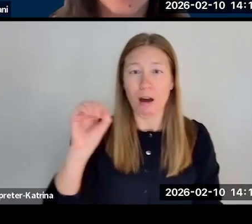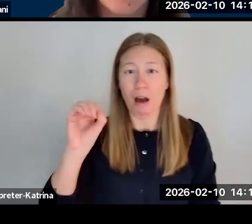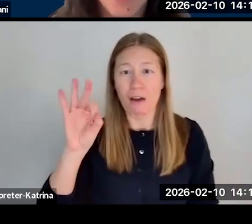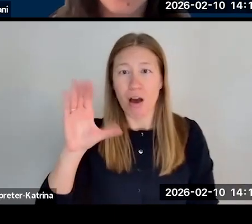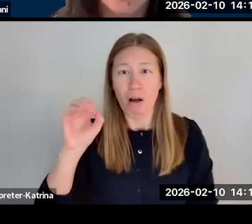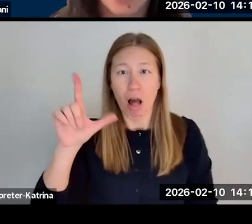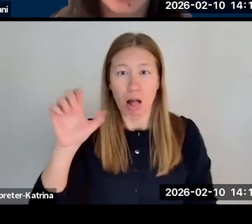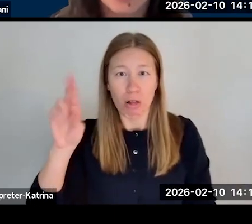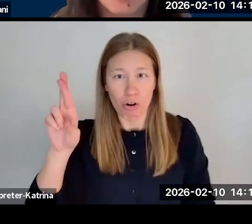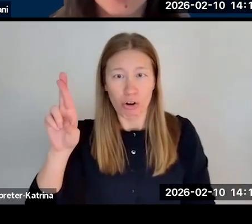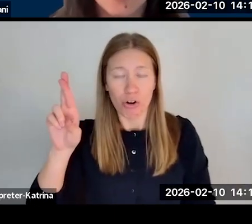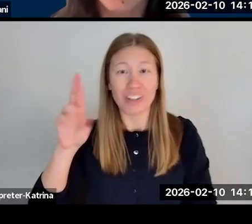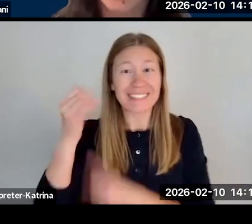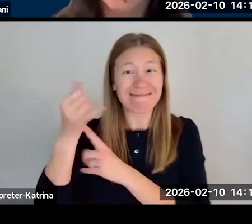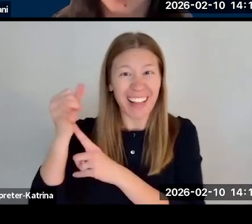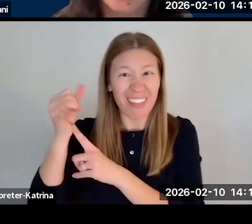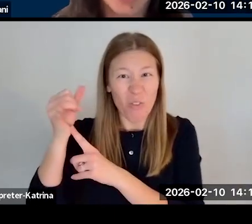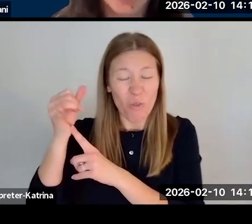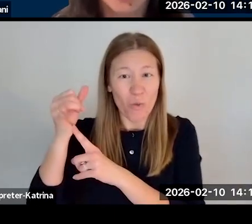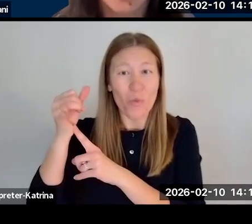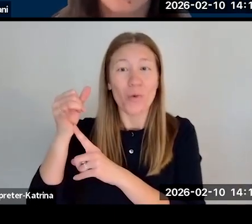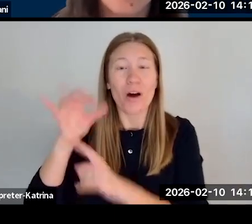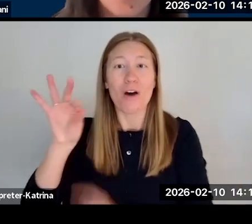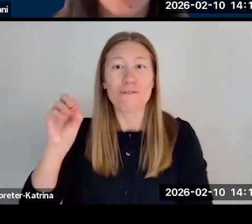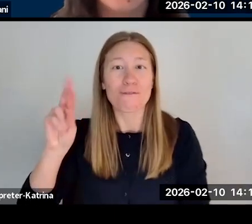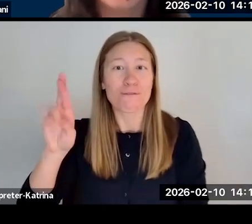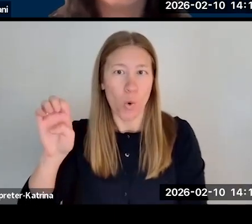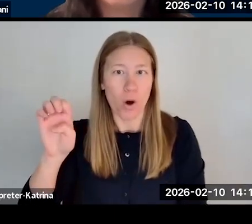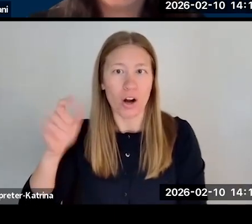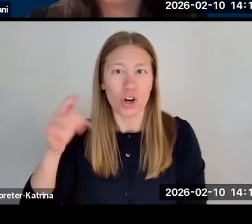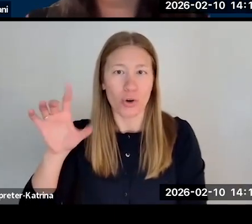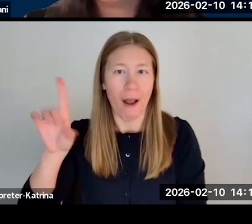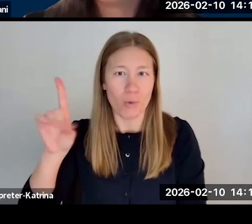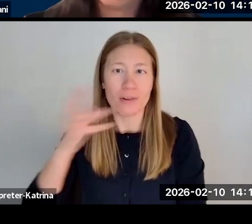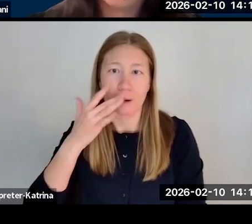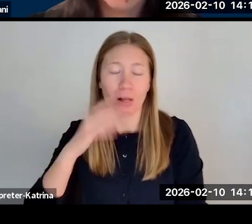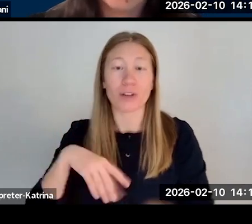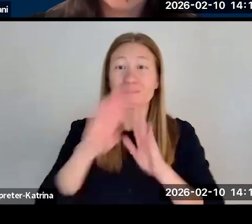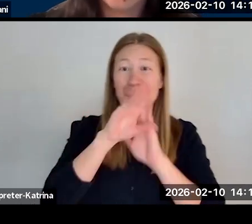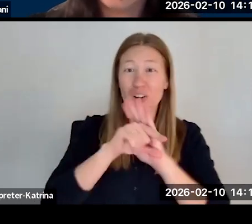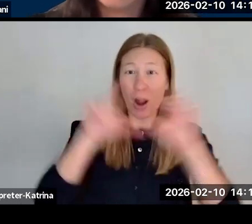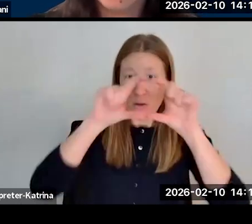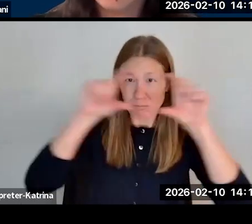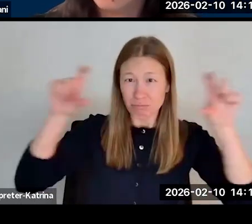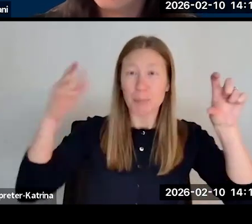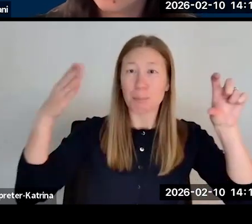And then my background color is the blue of the header. There are a lot of different tools available